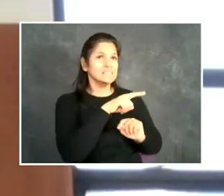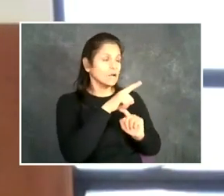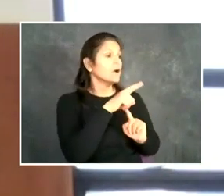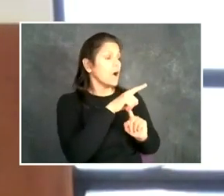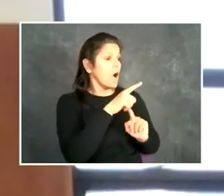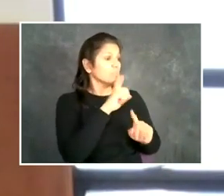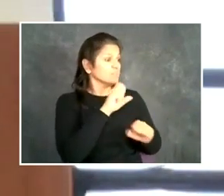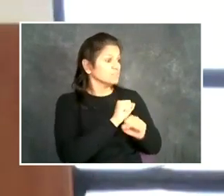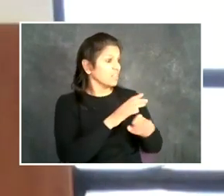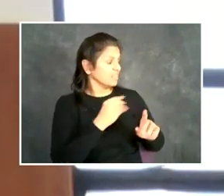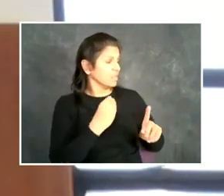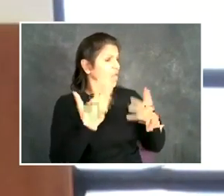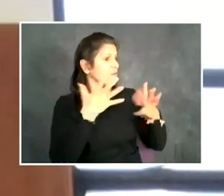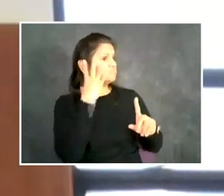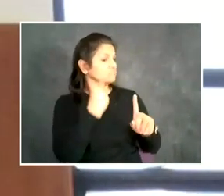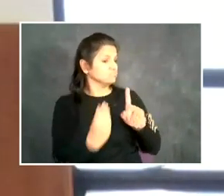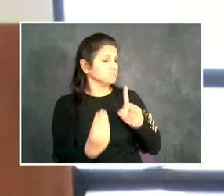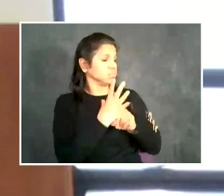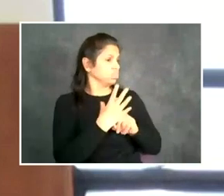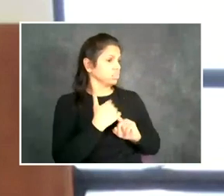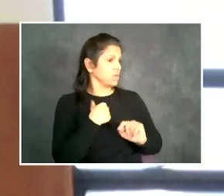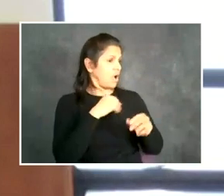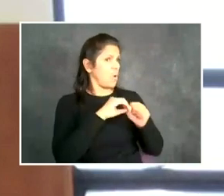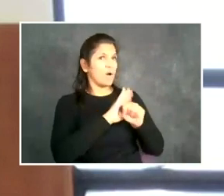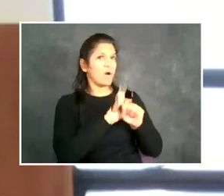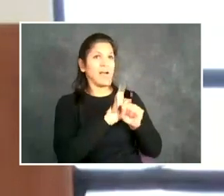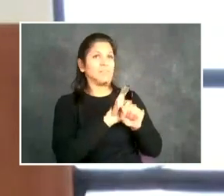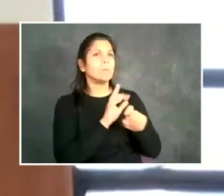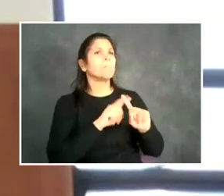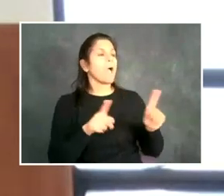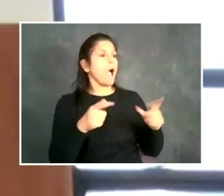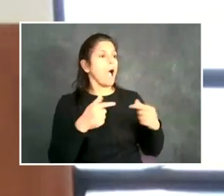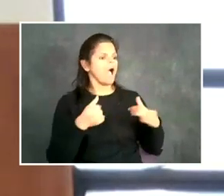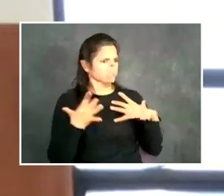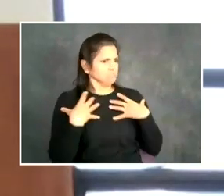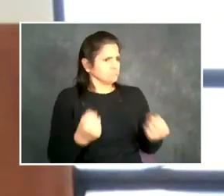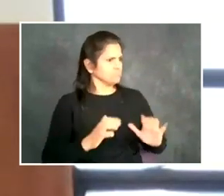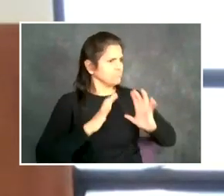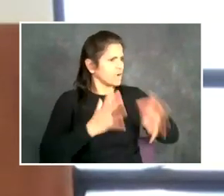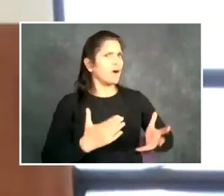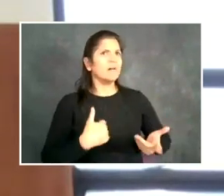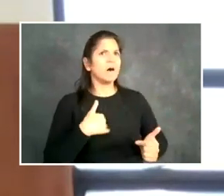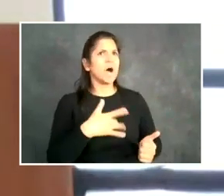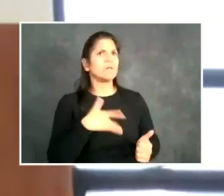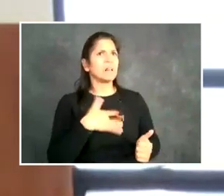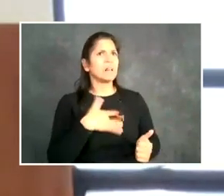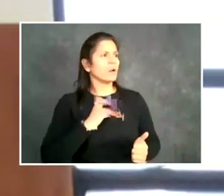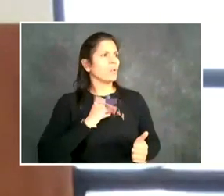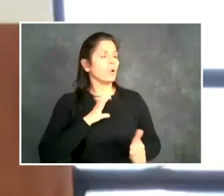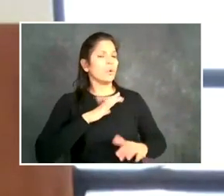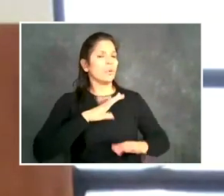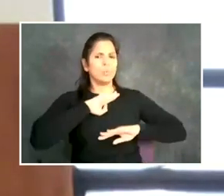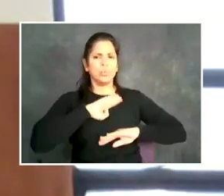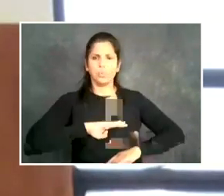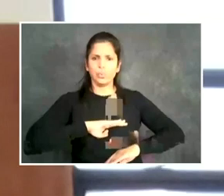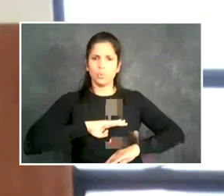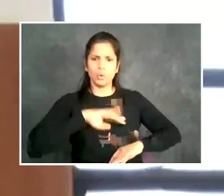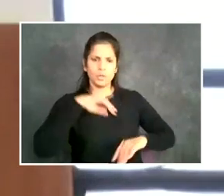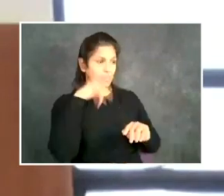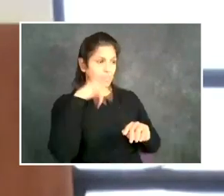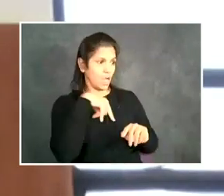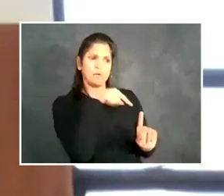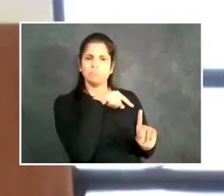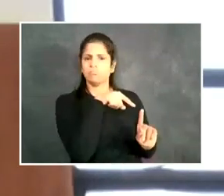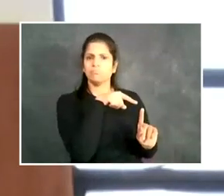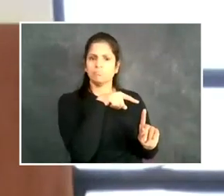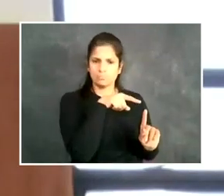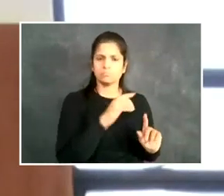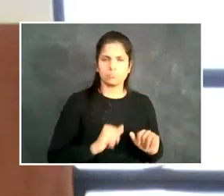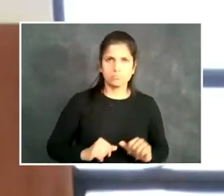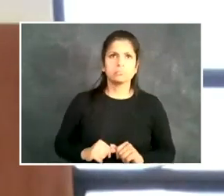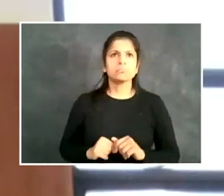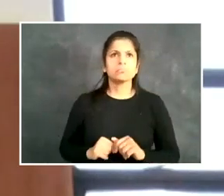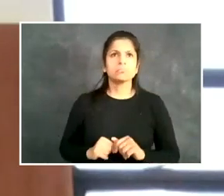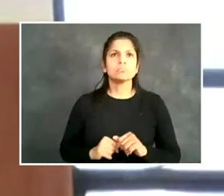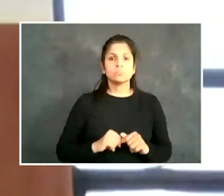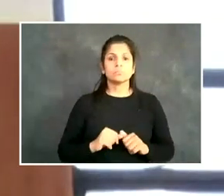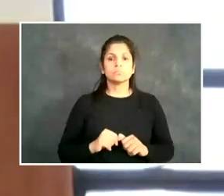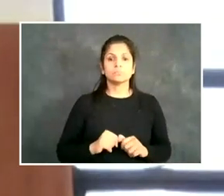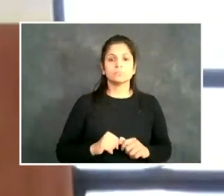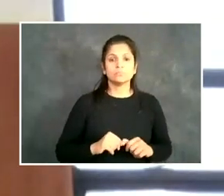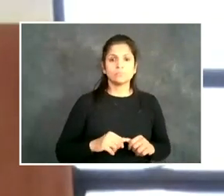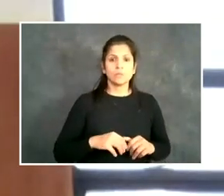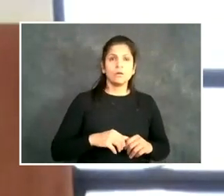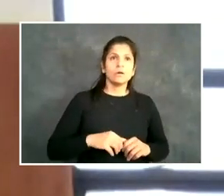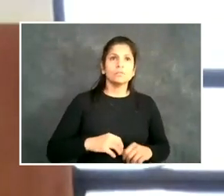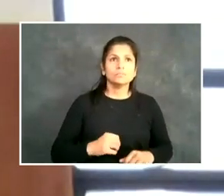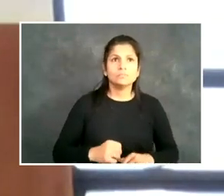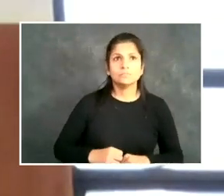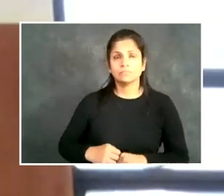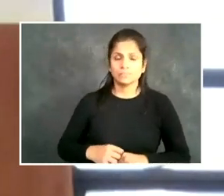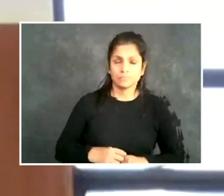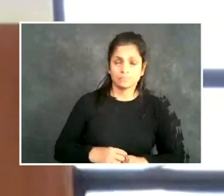KNOW ABOUT THE IMMUNITY AND WE